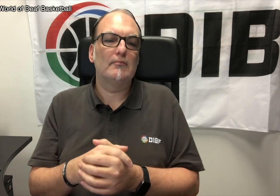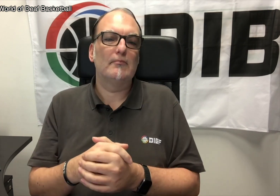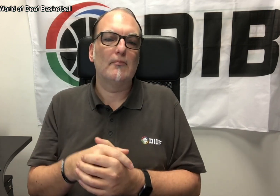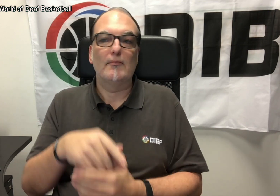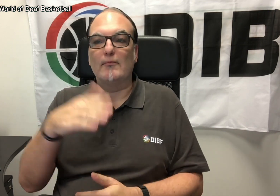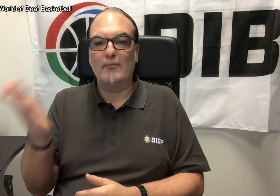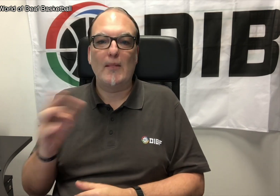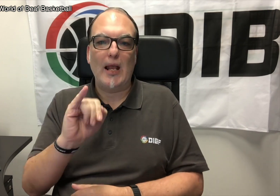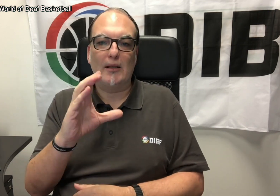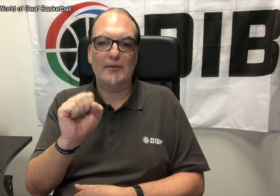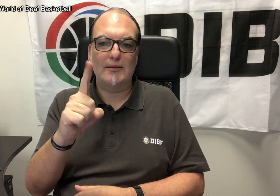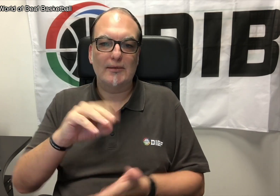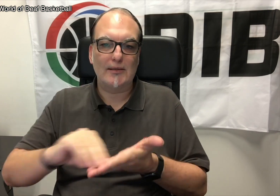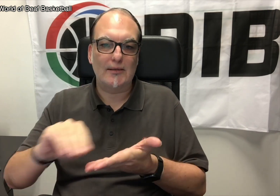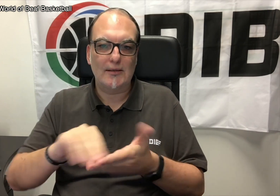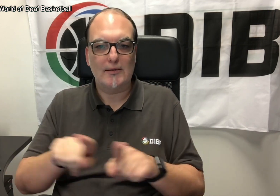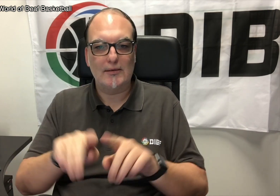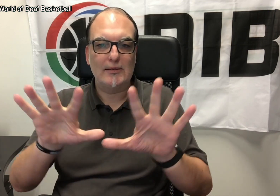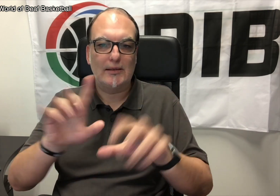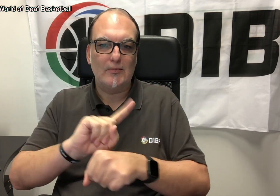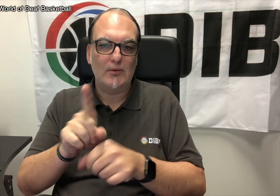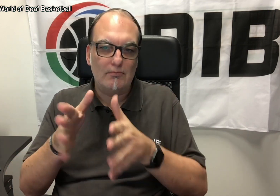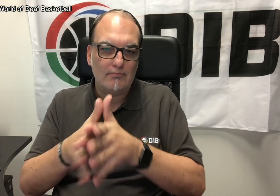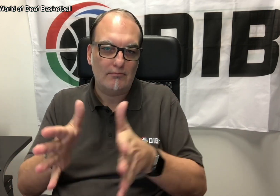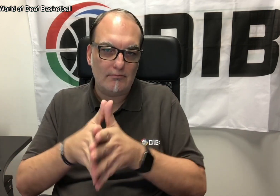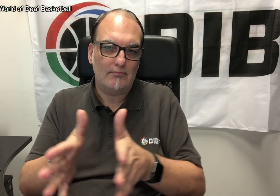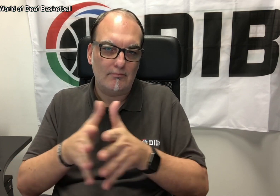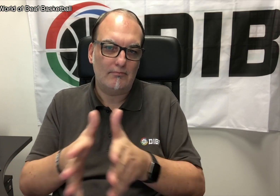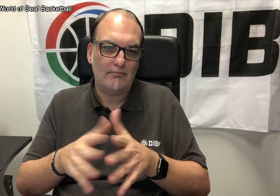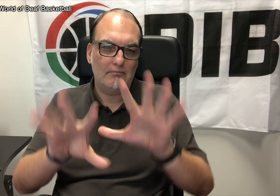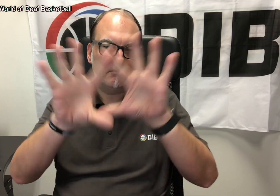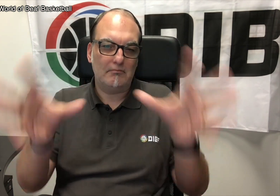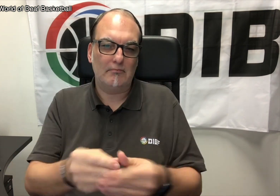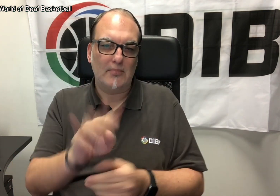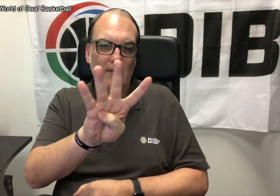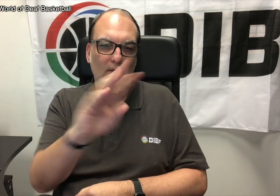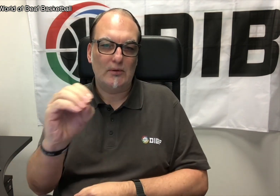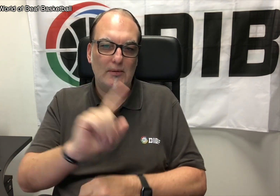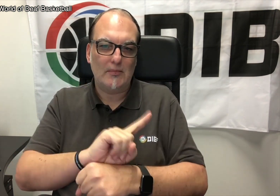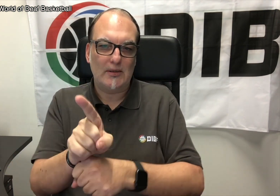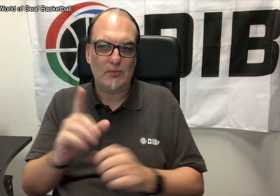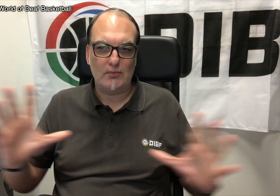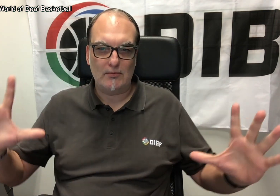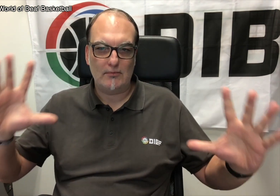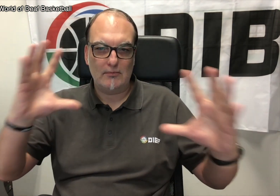then the ICSD secretariat spoke for 10 minutes. Altogether presentations took 40 minutes.